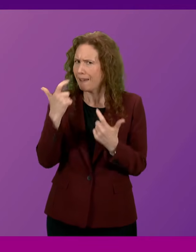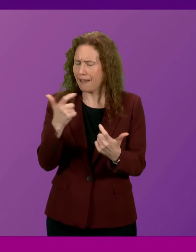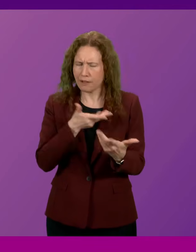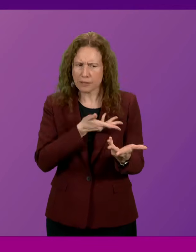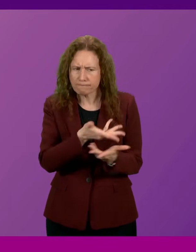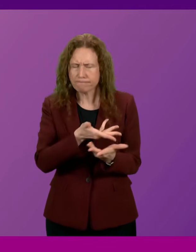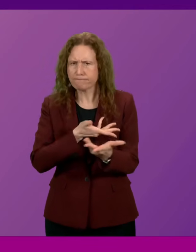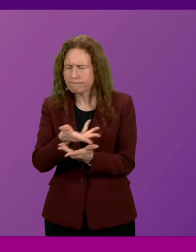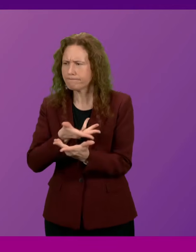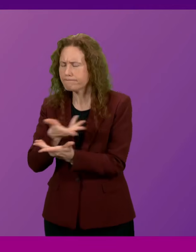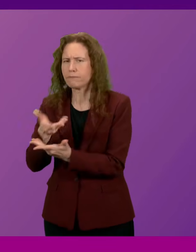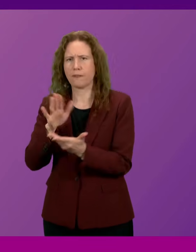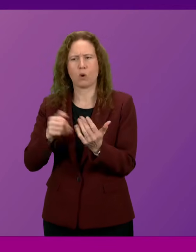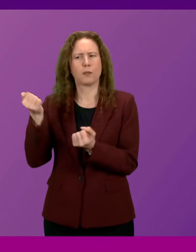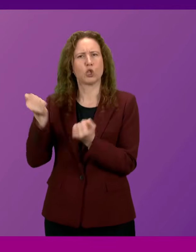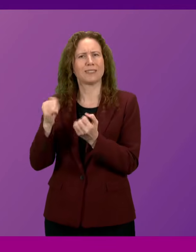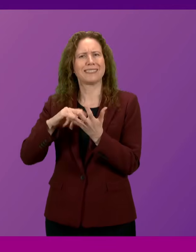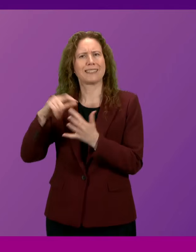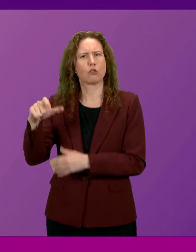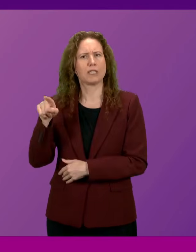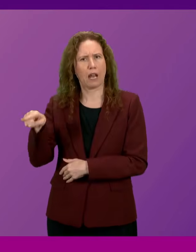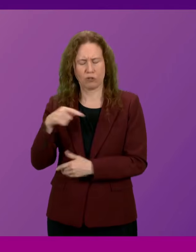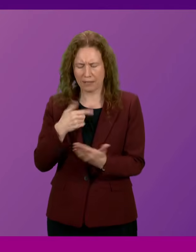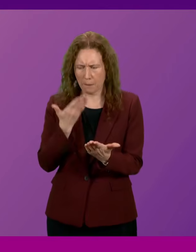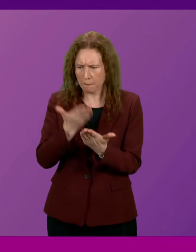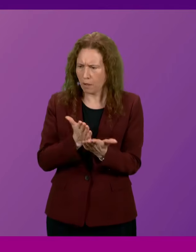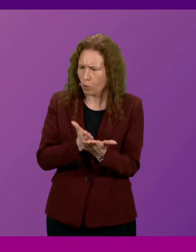Secretary for Justice and Home Affairs in taking the bill through Parliament.